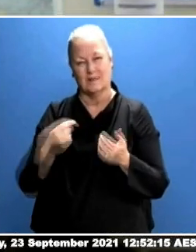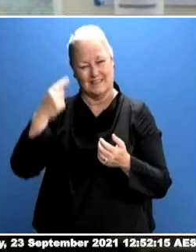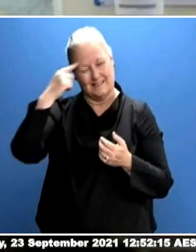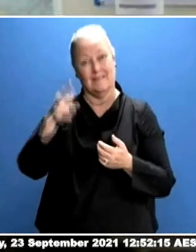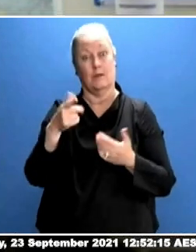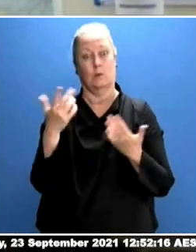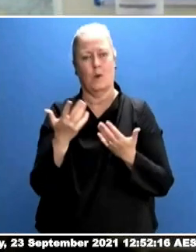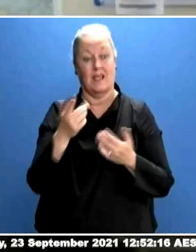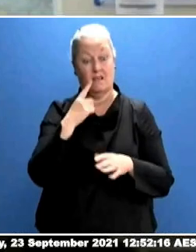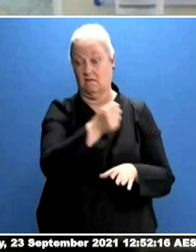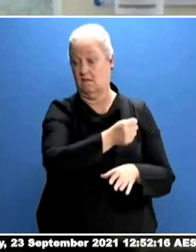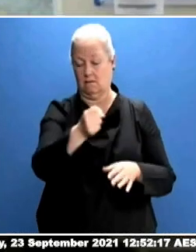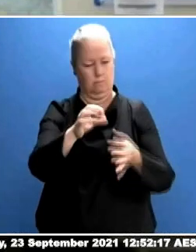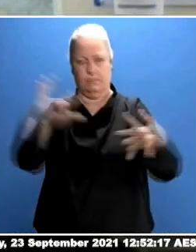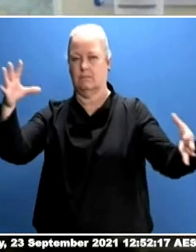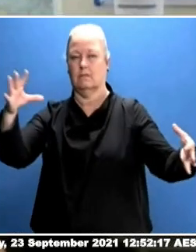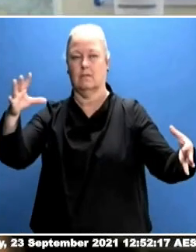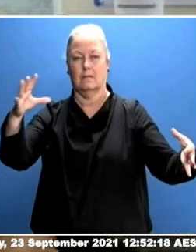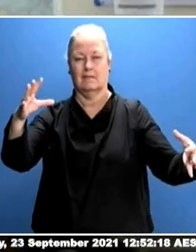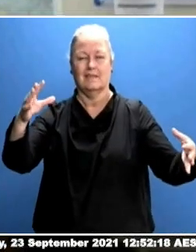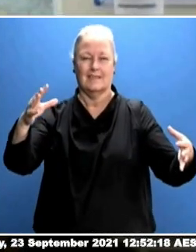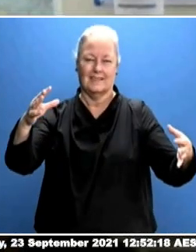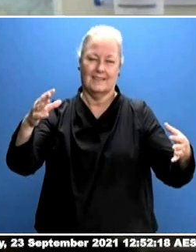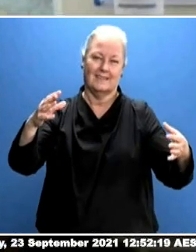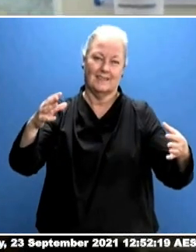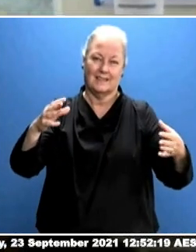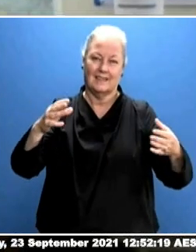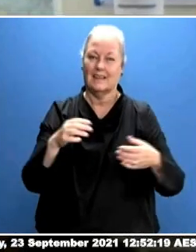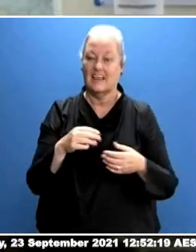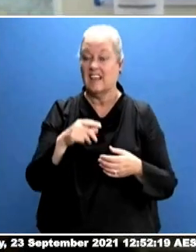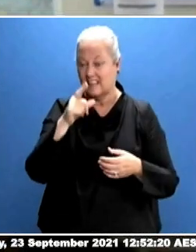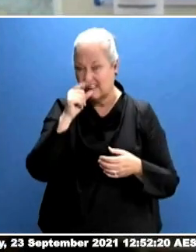of the key effect of trauma on them.